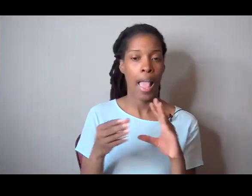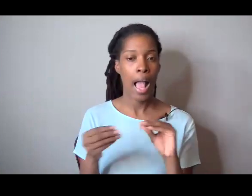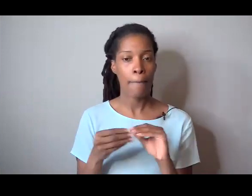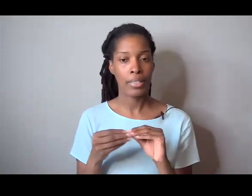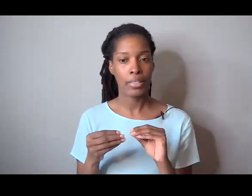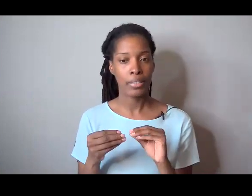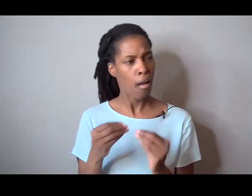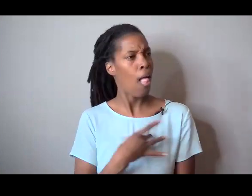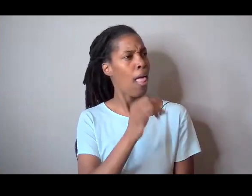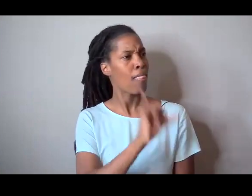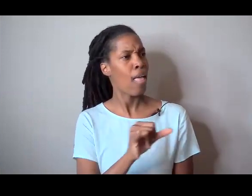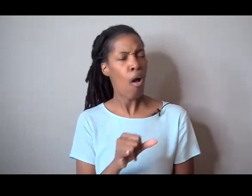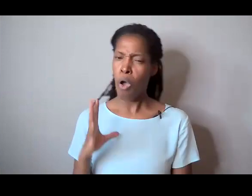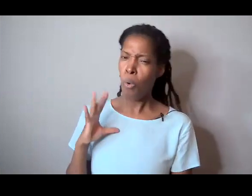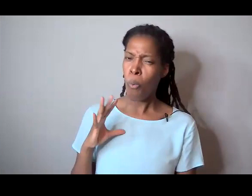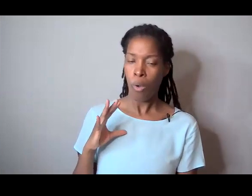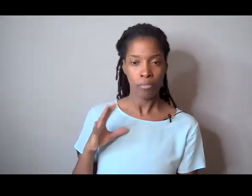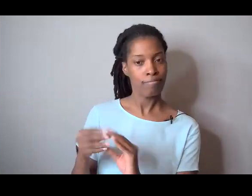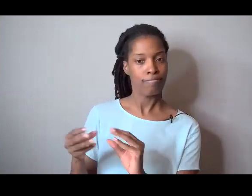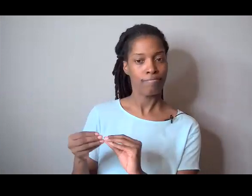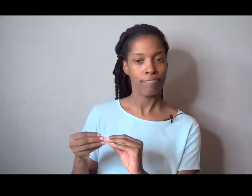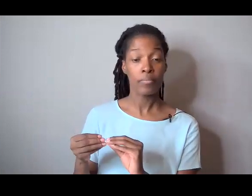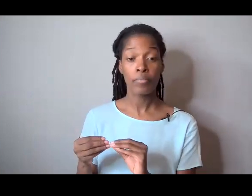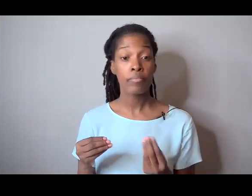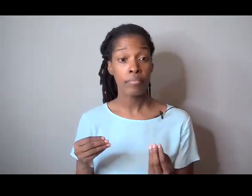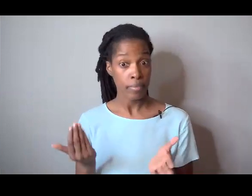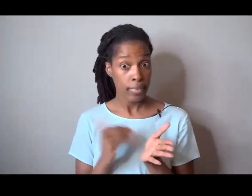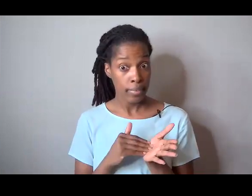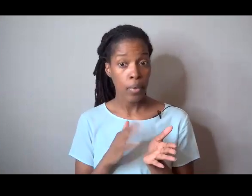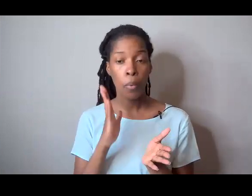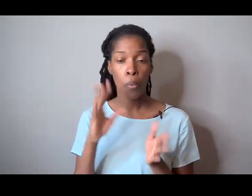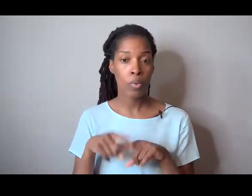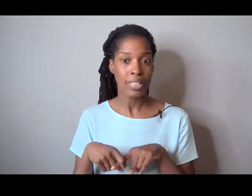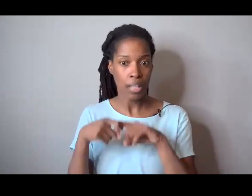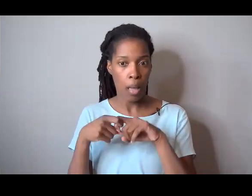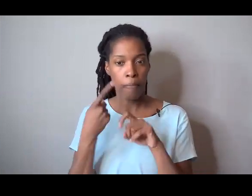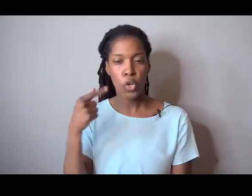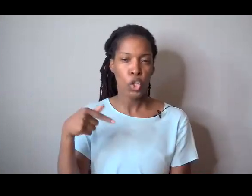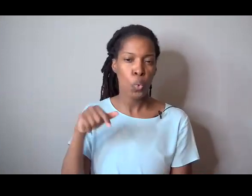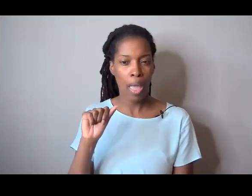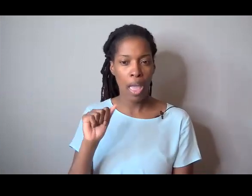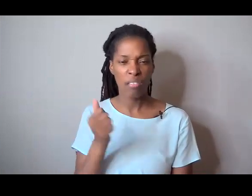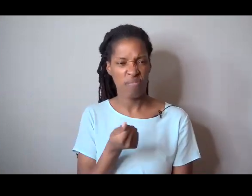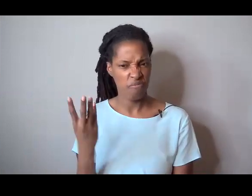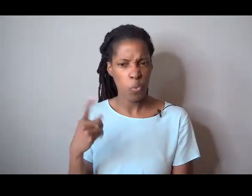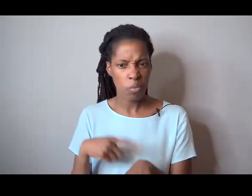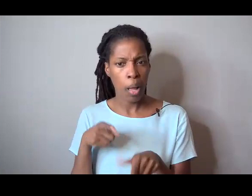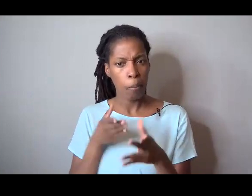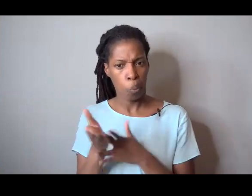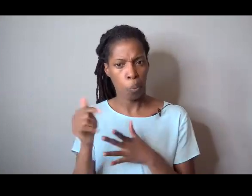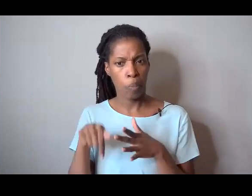And we will, as I mentioned, stop for Q&A a couple of times during the webinar. So if you